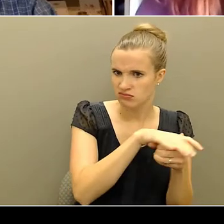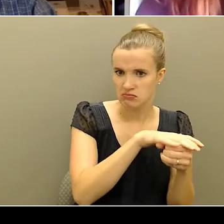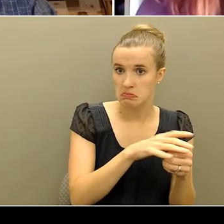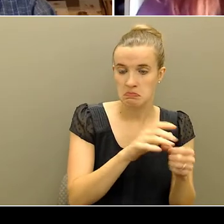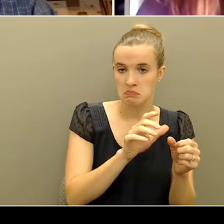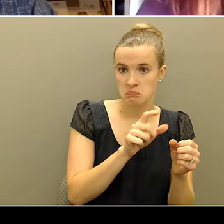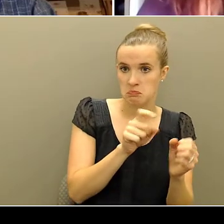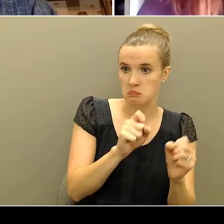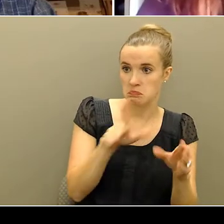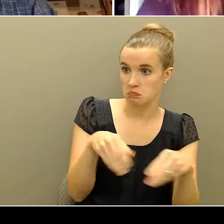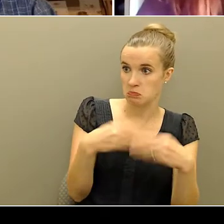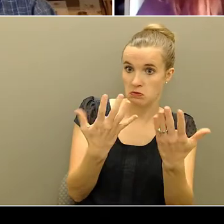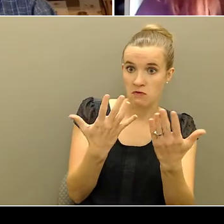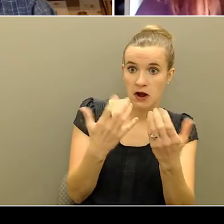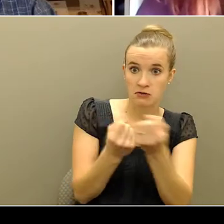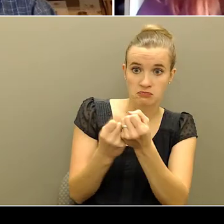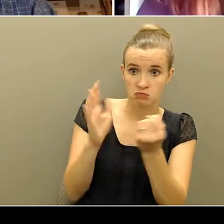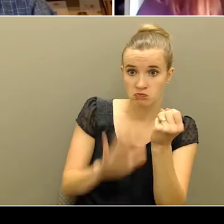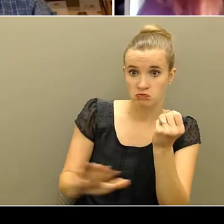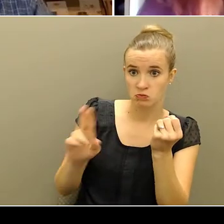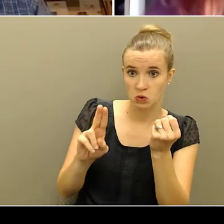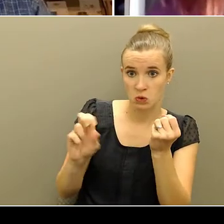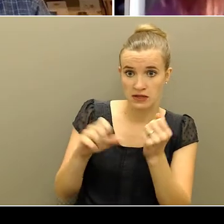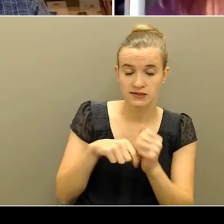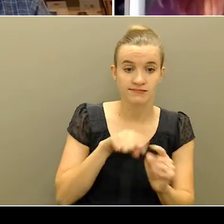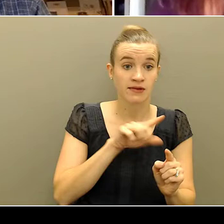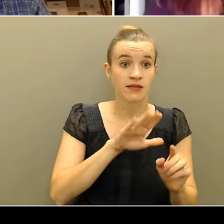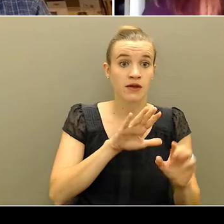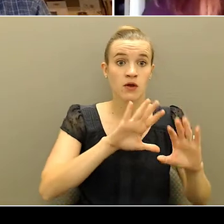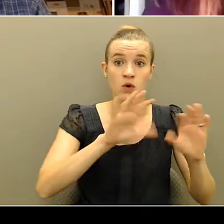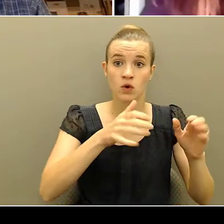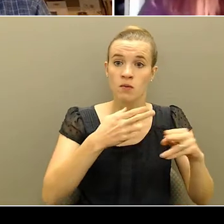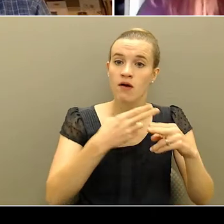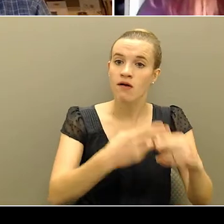could be plural or it could be singular, singular, I'm not sure. But um, but